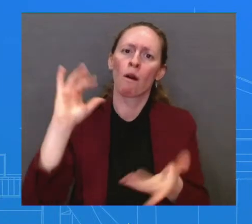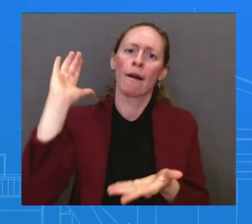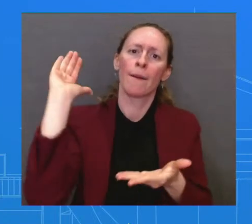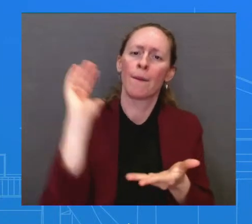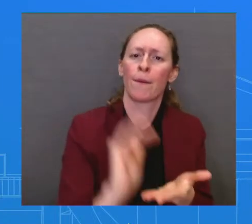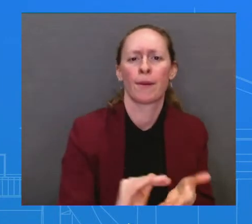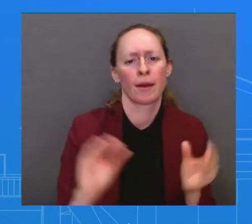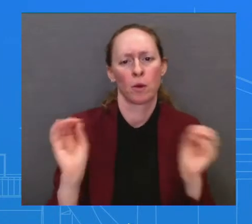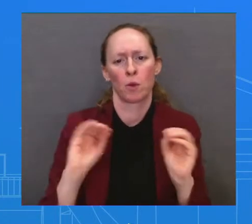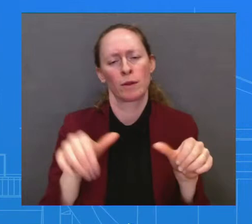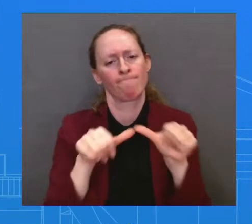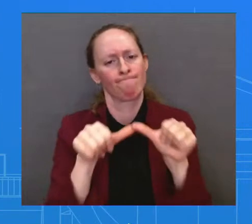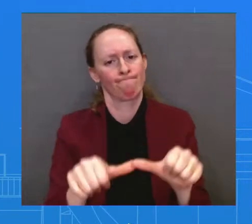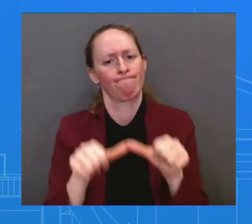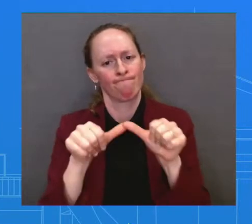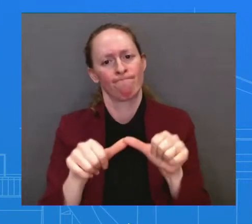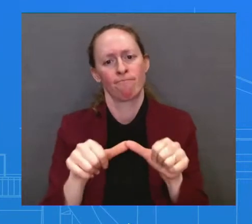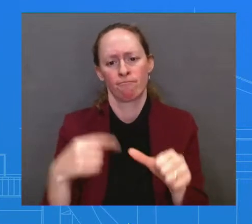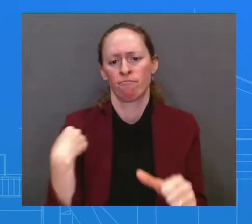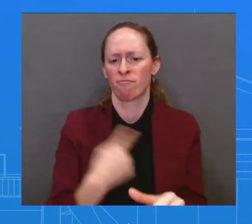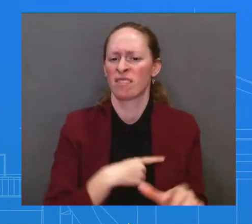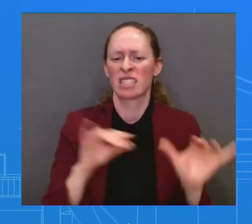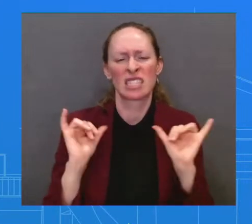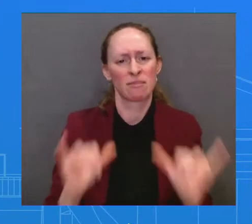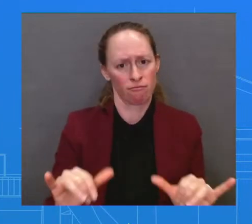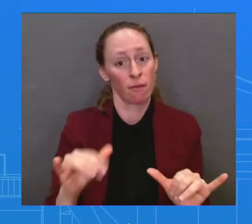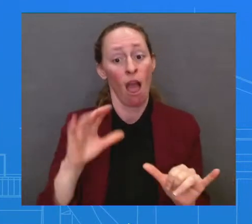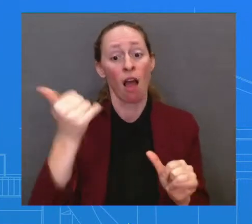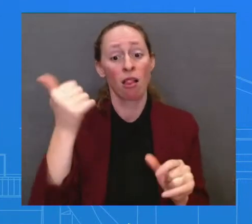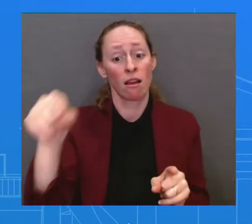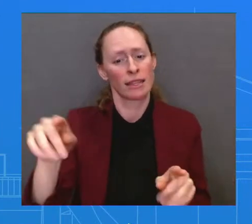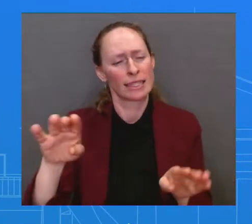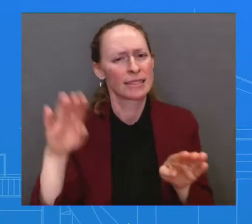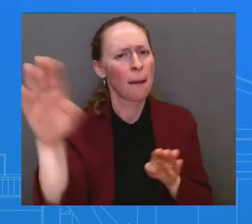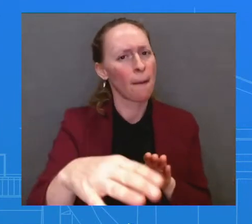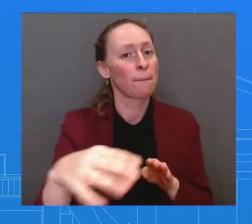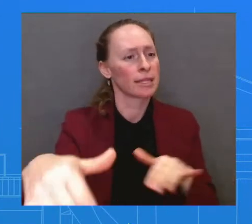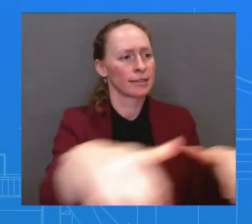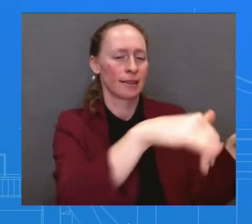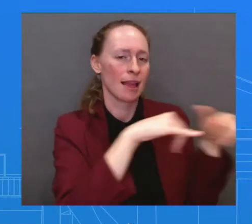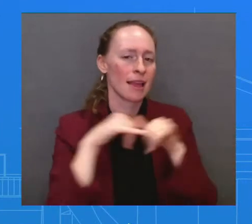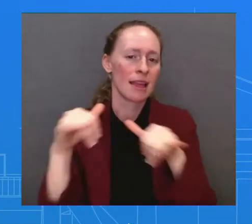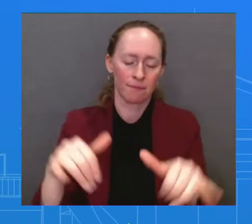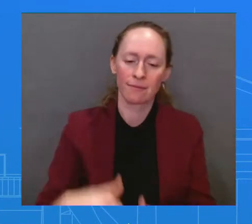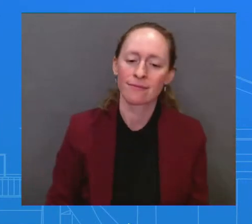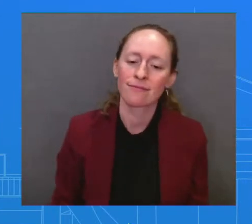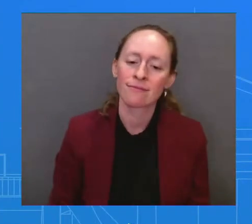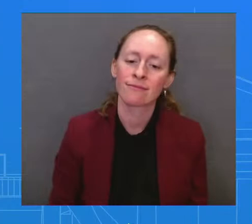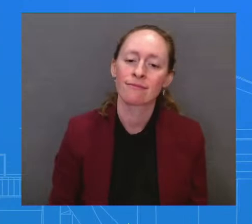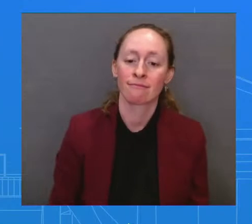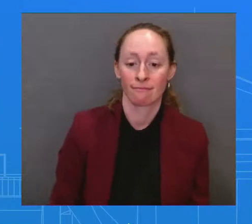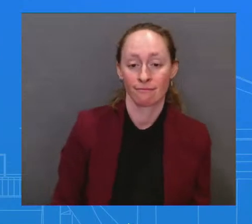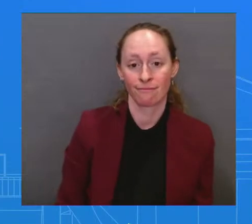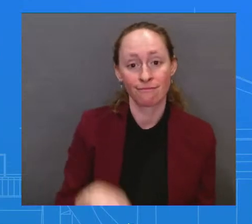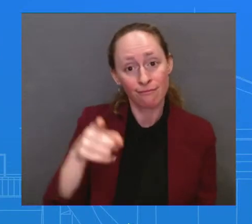The Press: And you talk about the bipartisan support, but the issue here is just how does this even get to the floor for a vote. So, what is the path forward here?